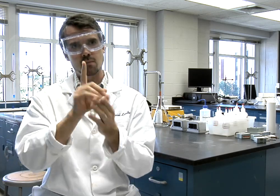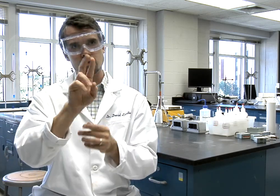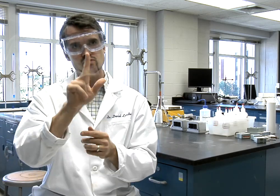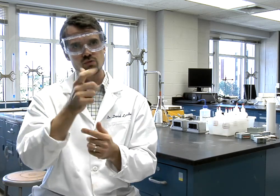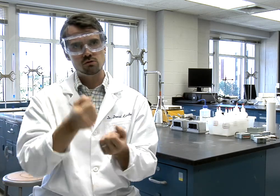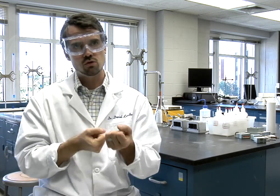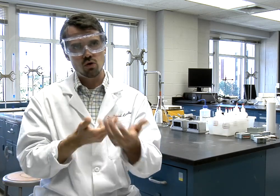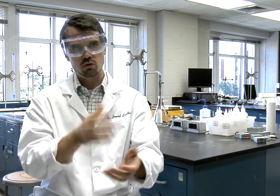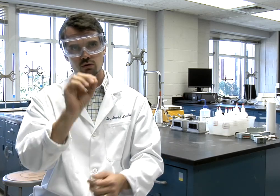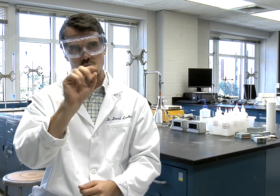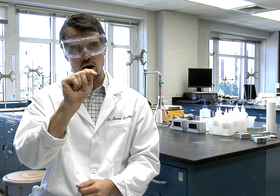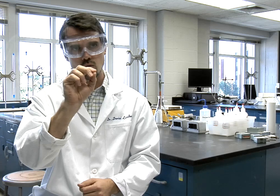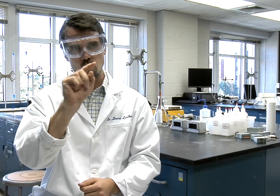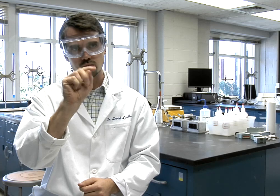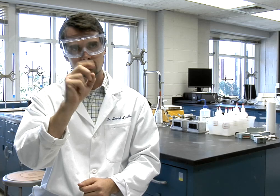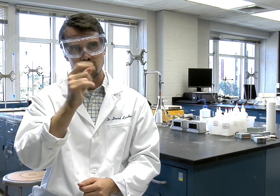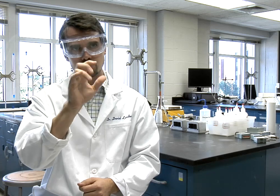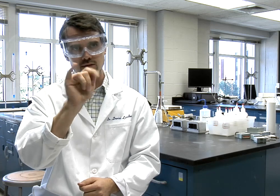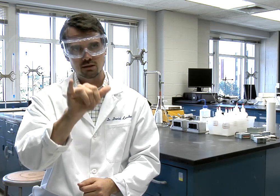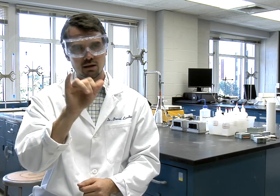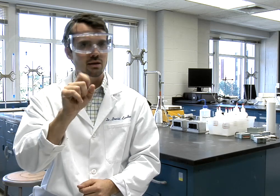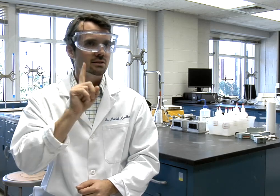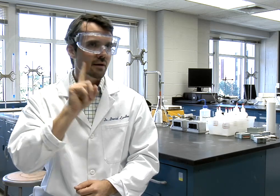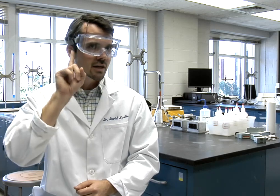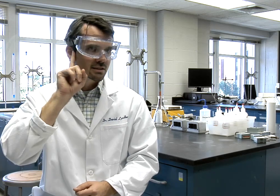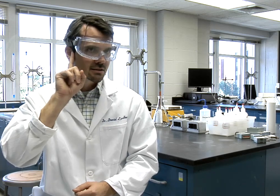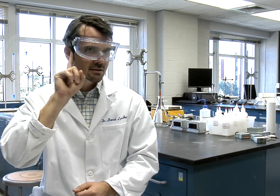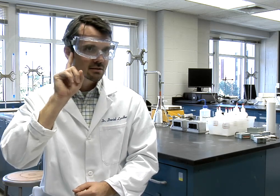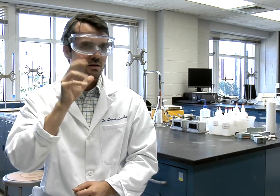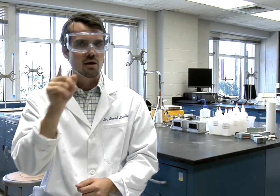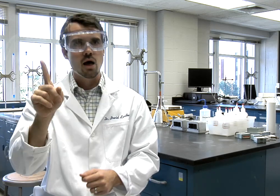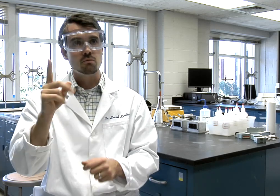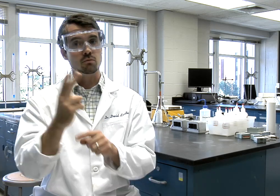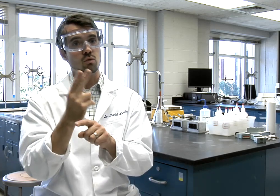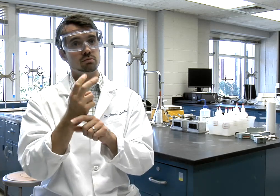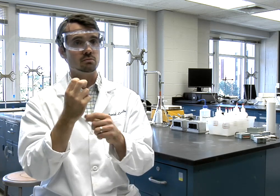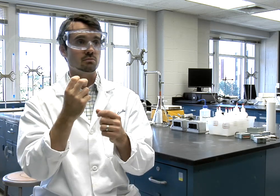because some drugs cause ototoxicity, causing deafness, and audiologists